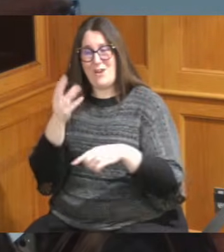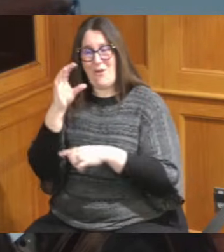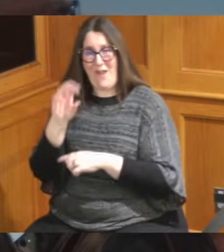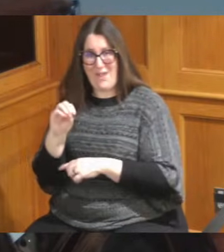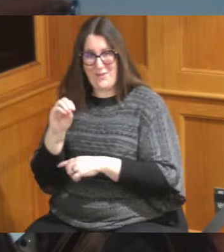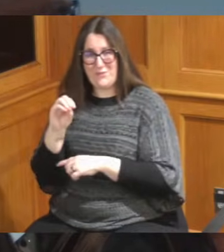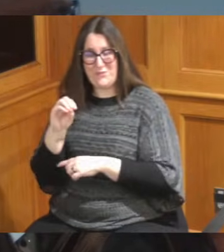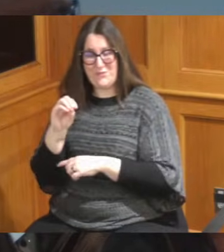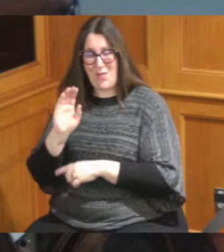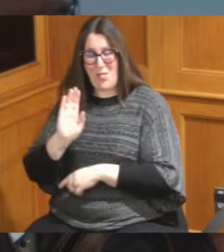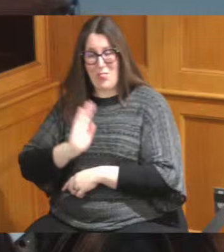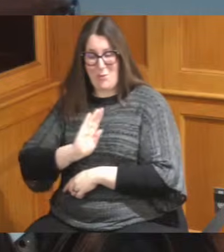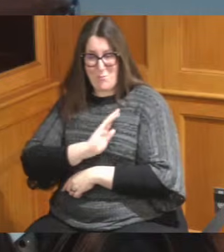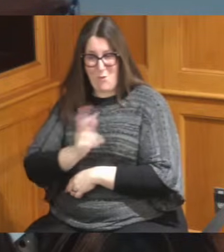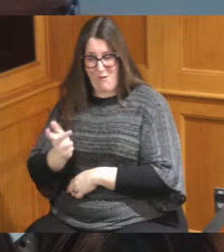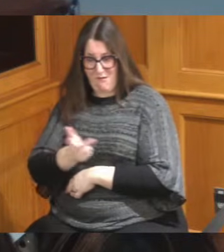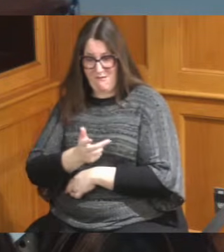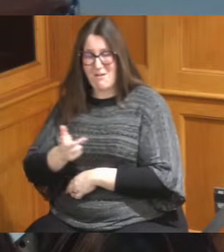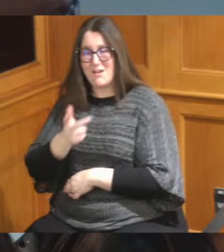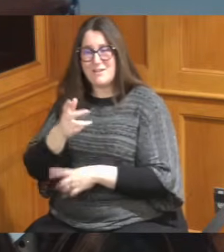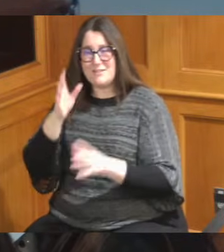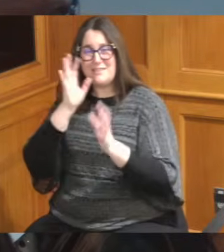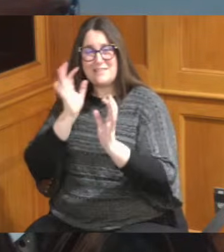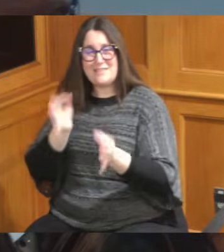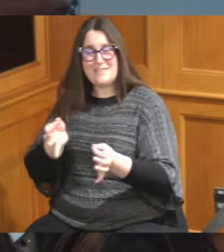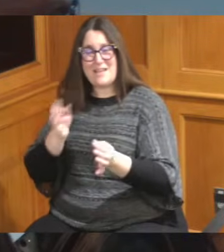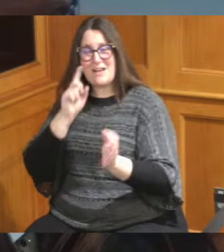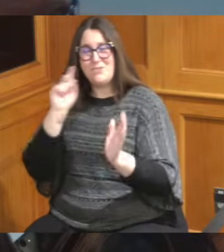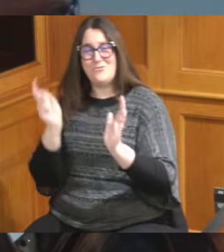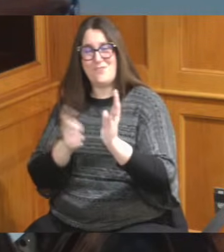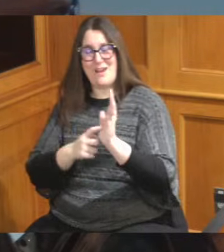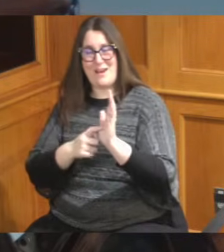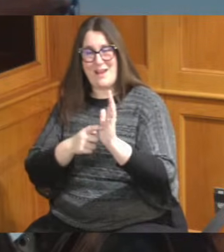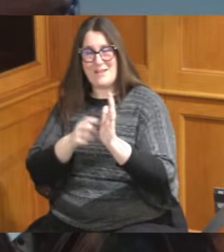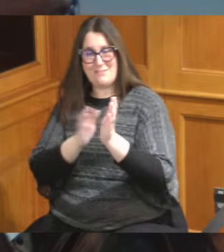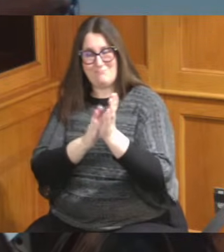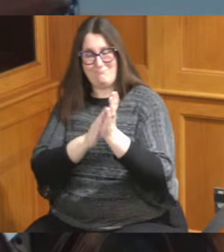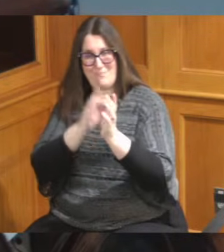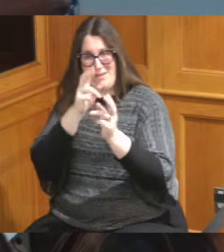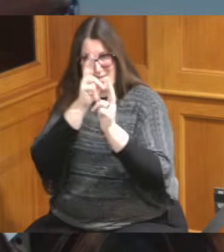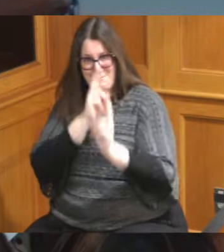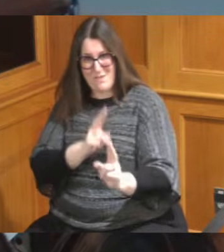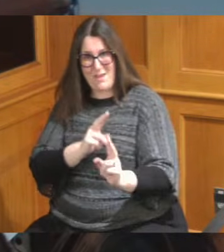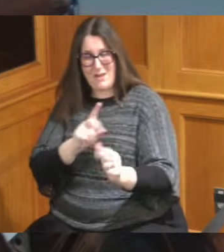the Board of County Commissioners does hereby recognize and commend the first ladies for health